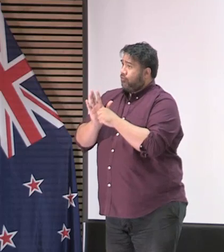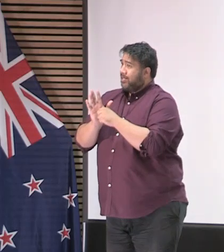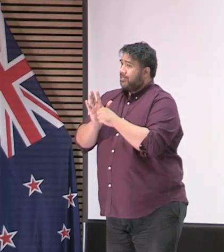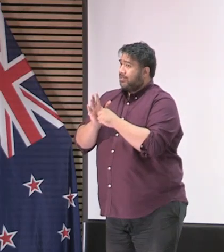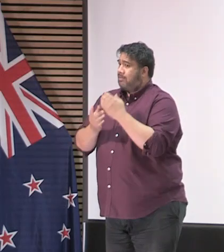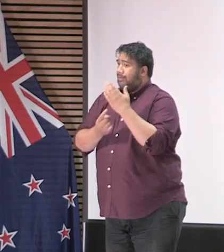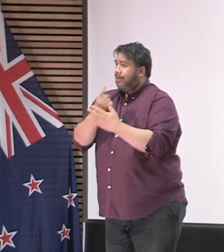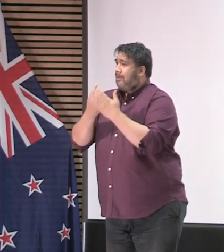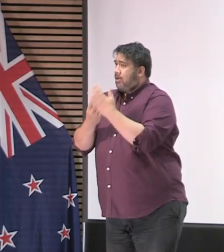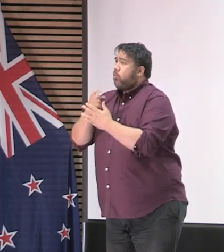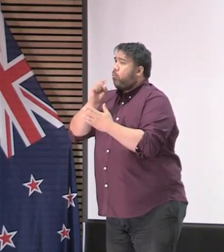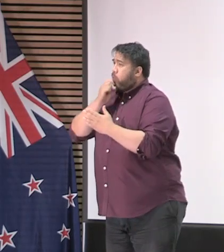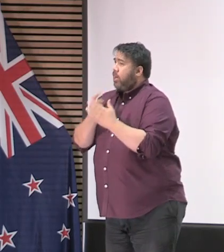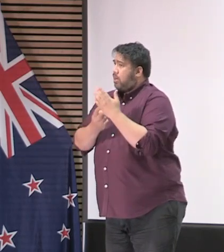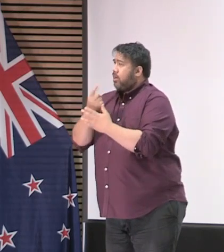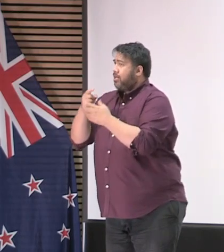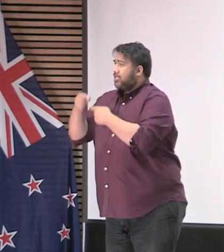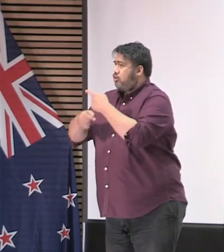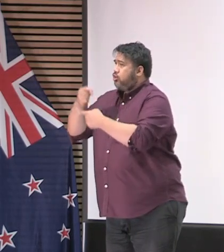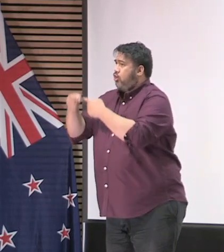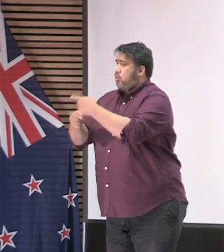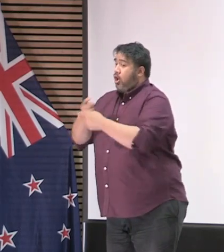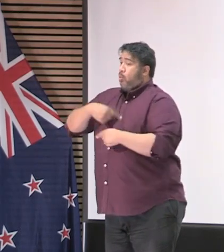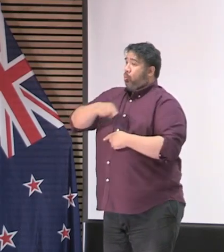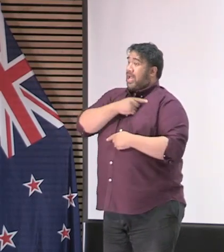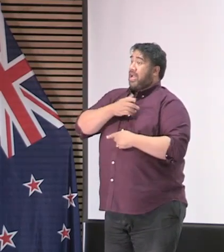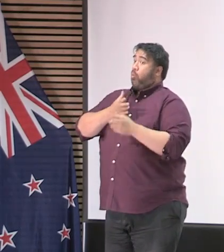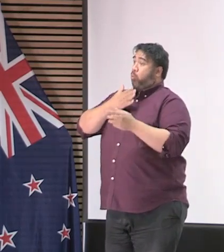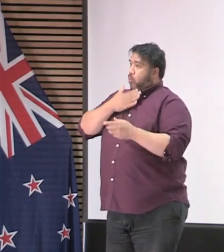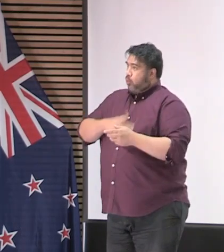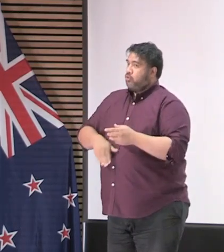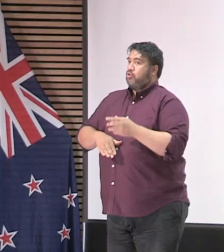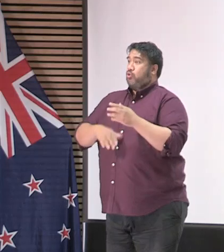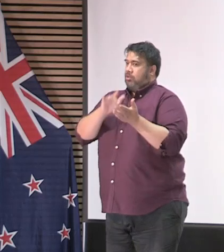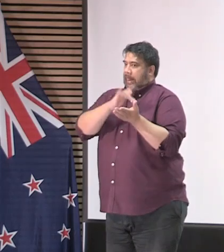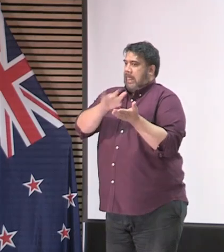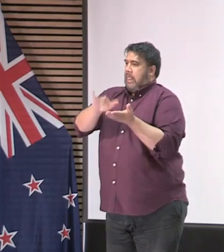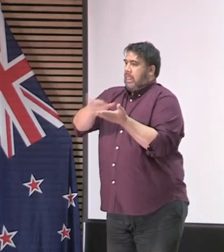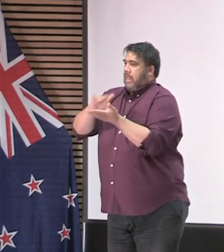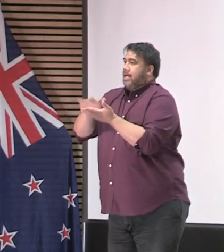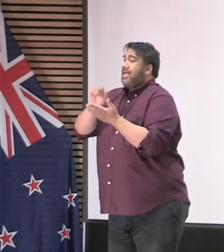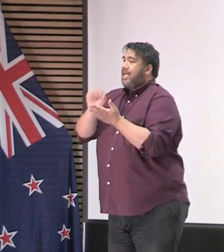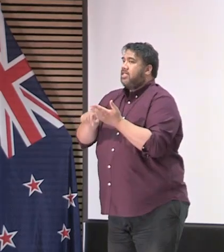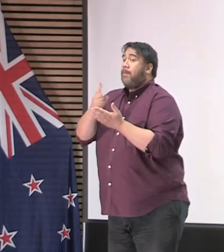that we still will see cases of COVID-19 under an